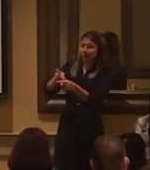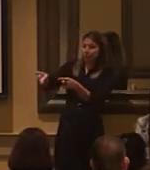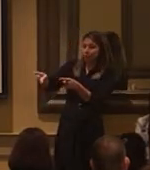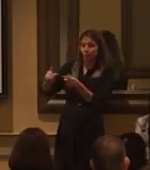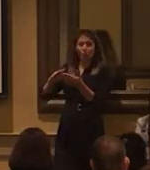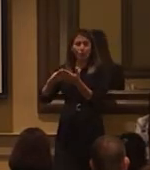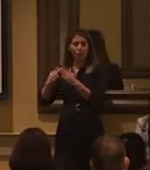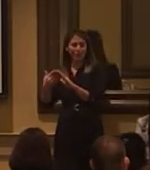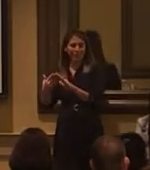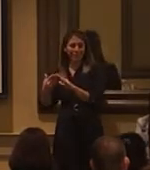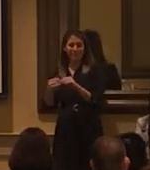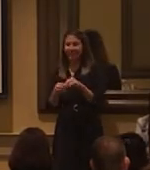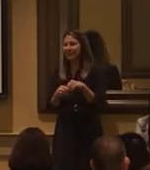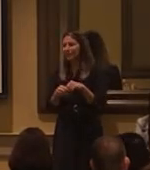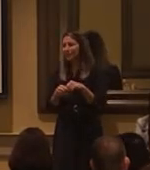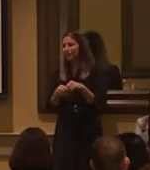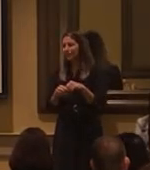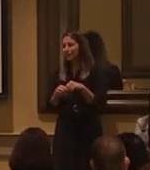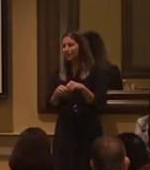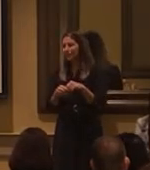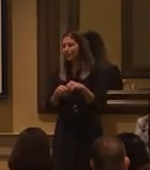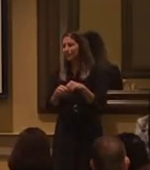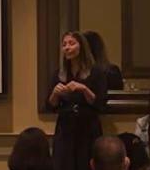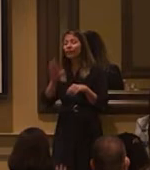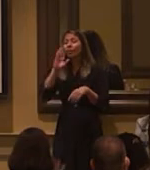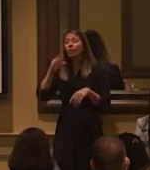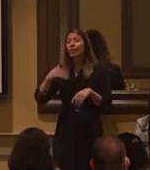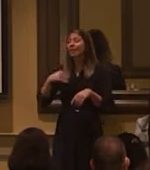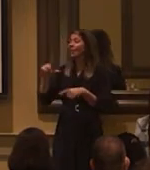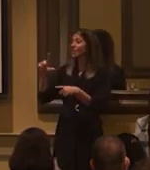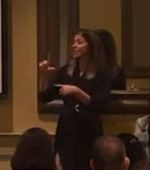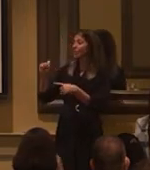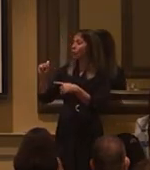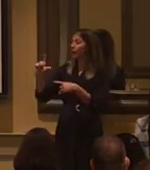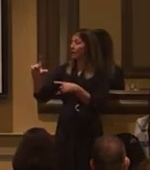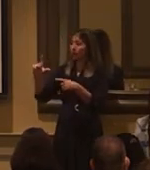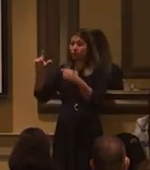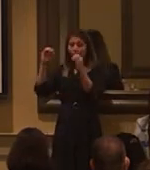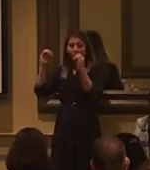We'll have a listening and spoken language education track